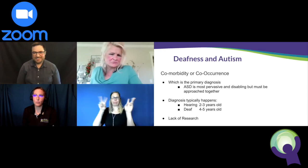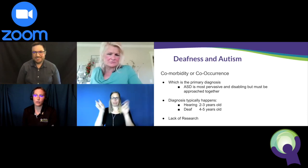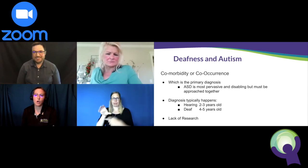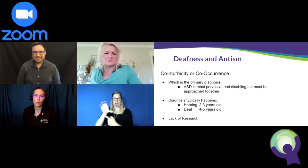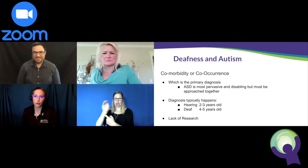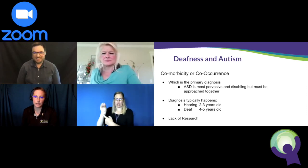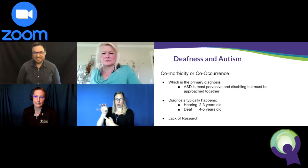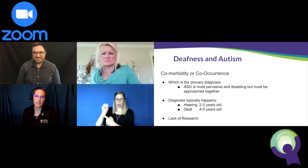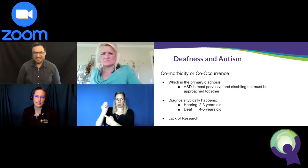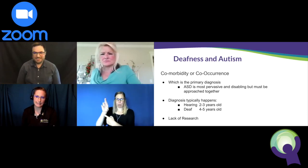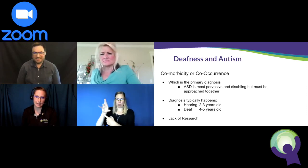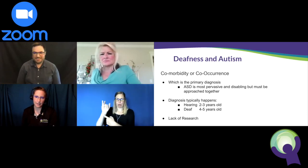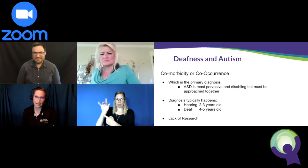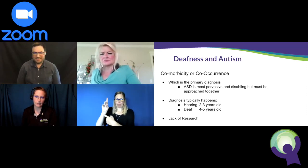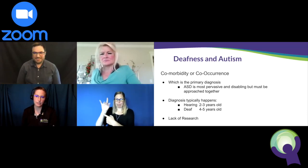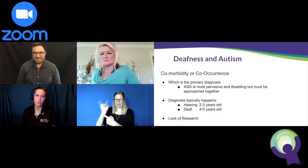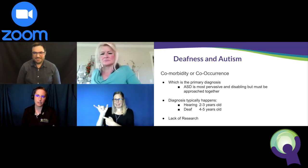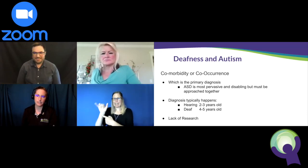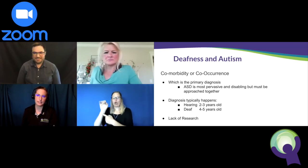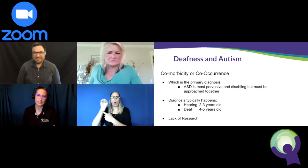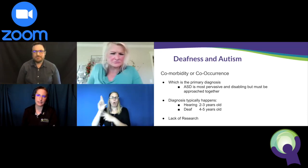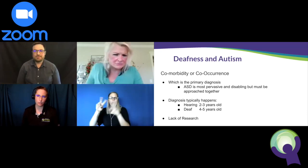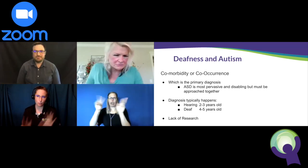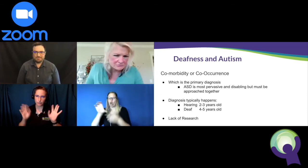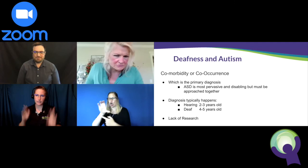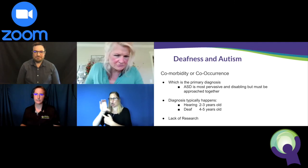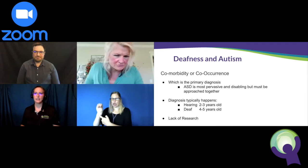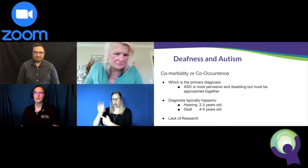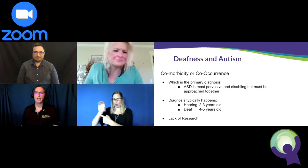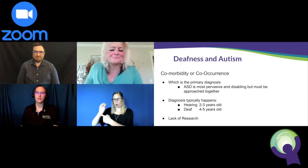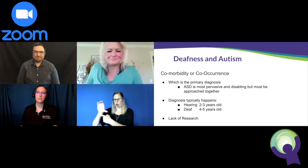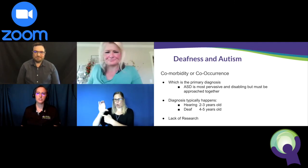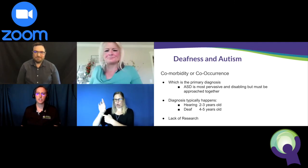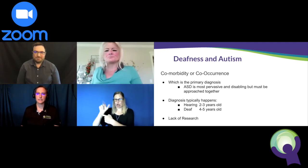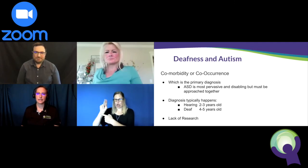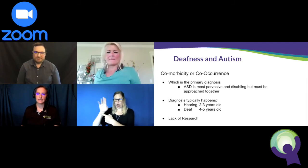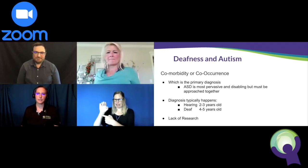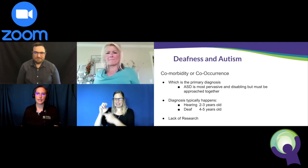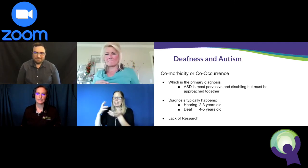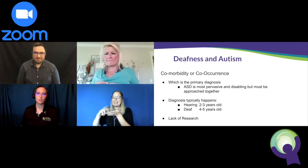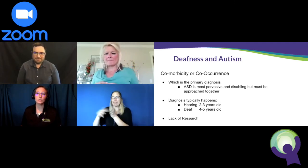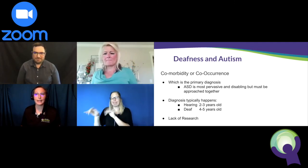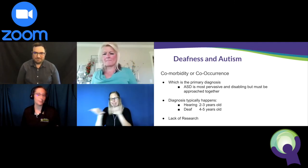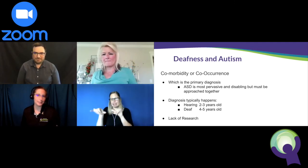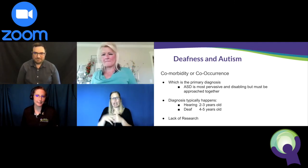or "co-occurrence." They mean the same thing--you might just see either one of these and it means just that somebody has a dual diagnosis,